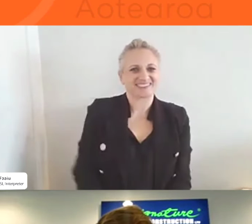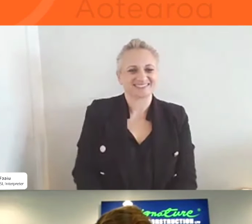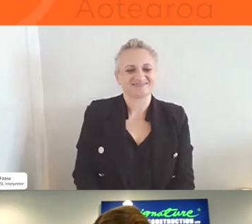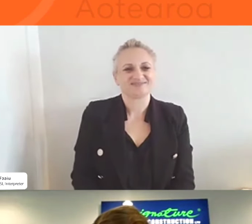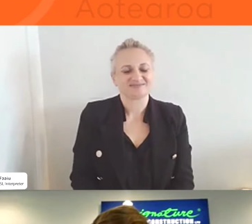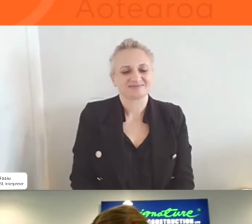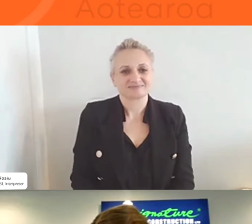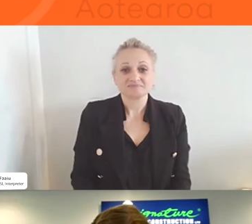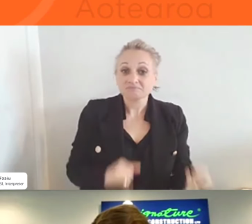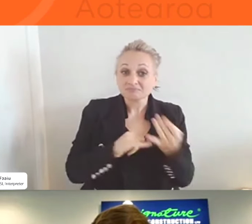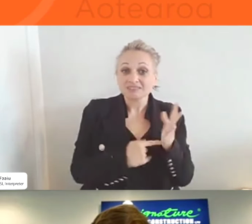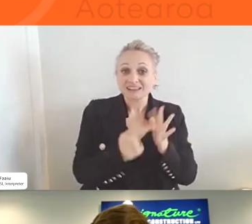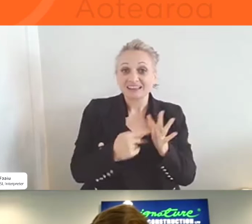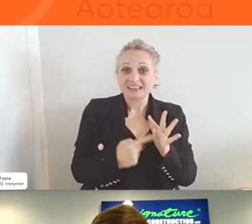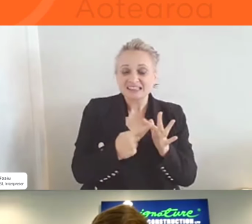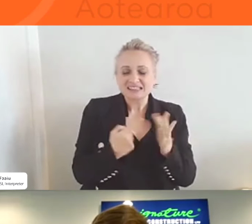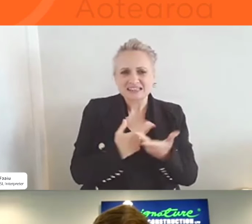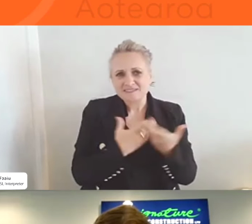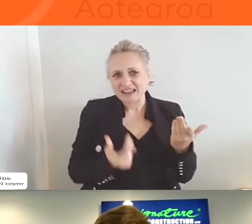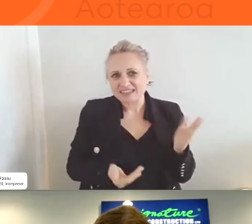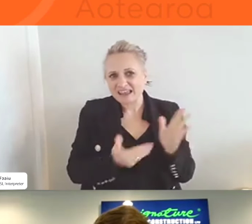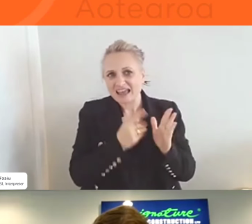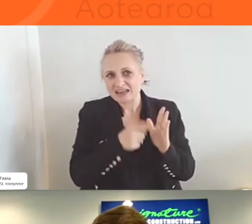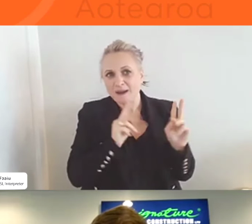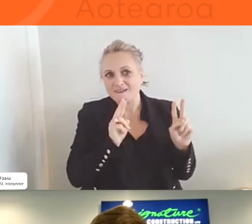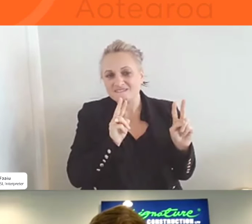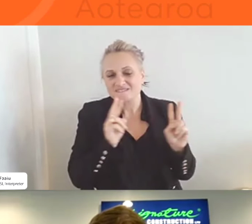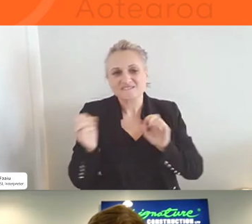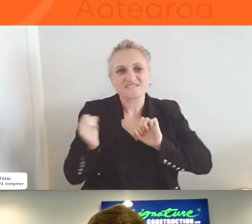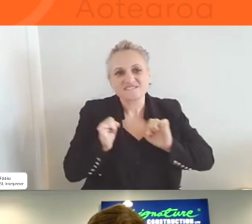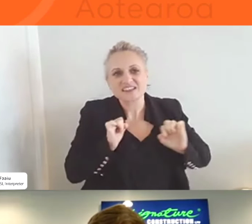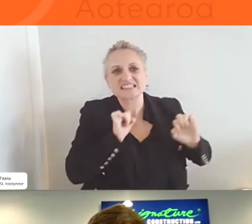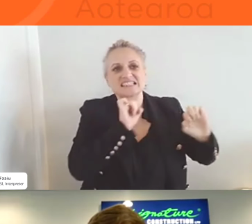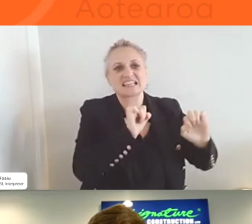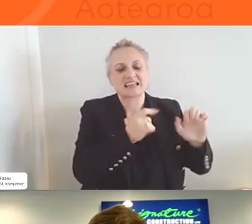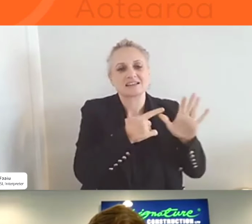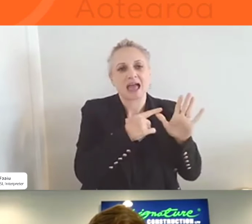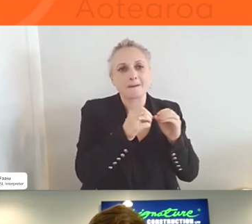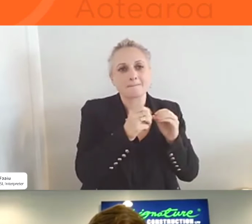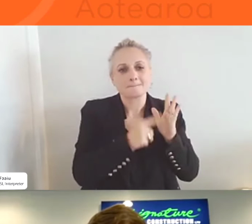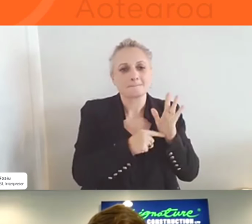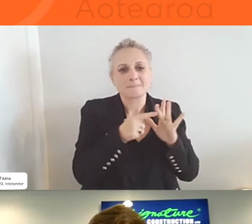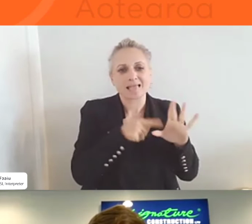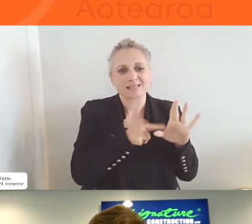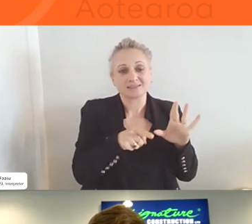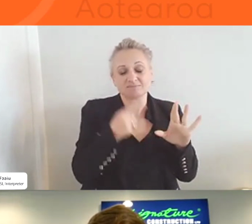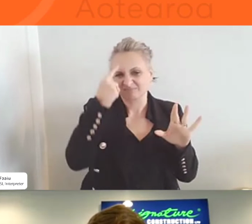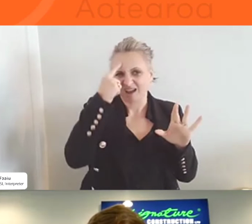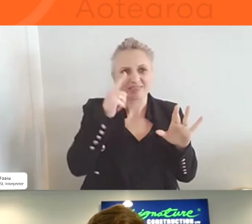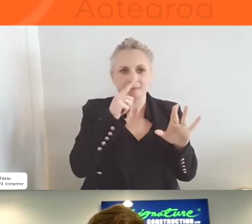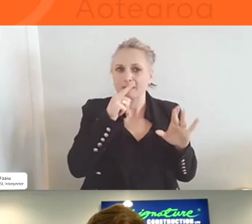add around the whole visitability? Yeah, look I think it's something that doesn't get considered enough really. We do see a lot of the